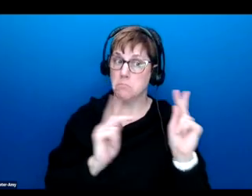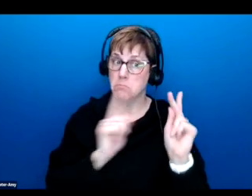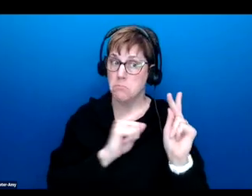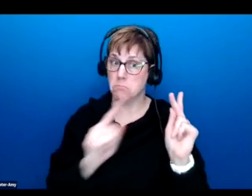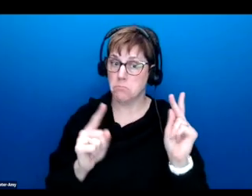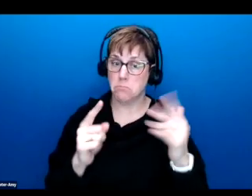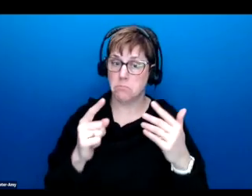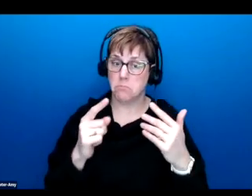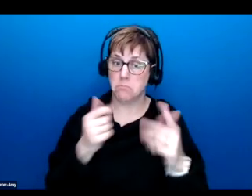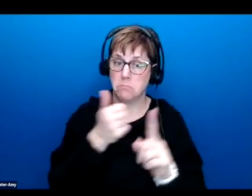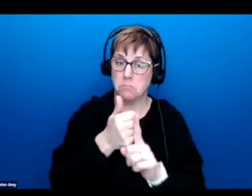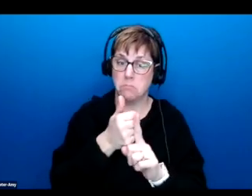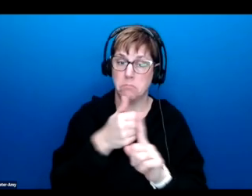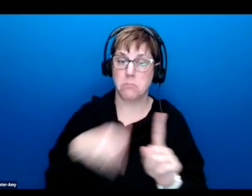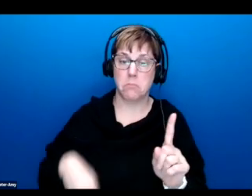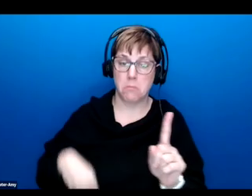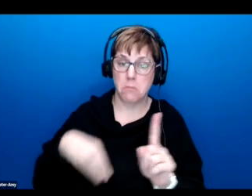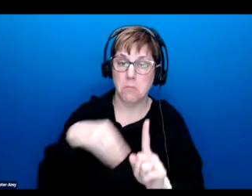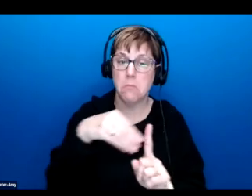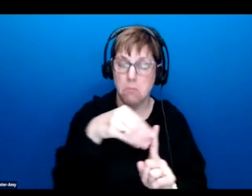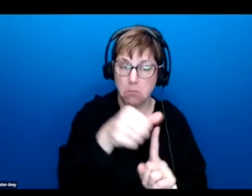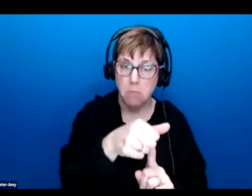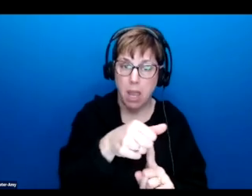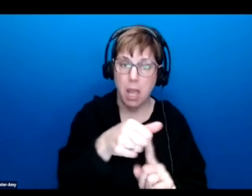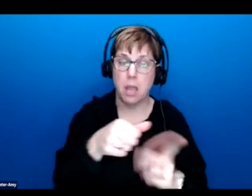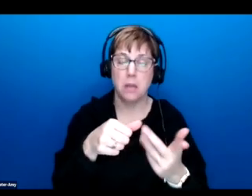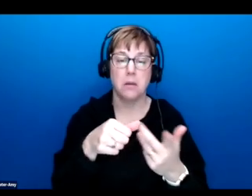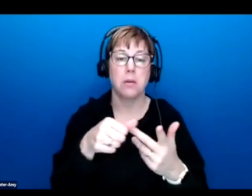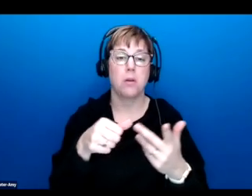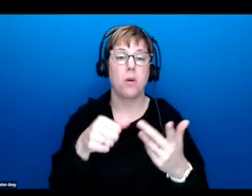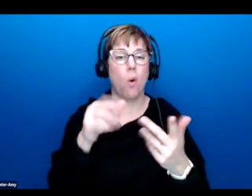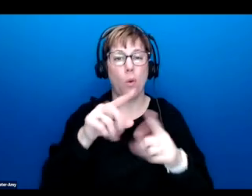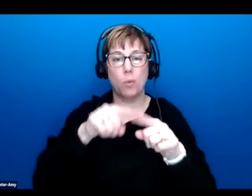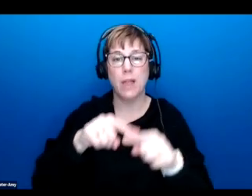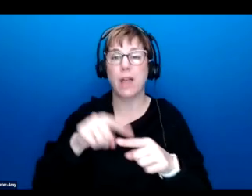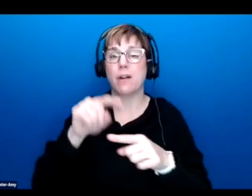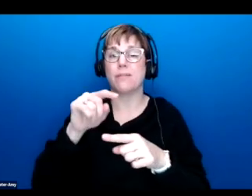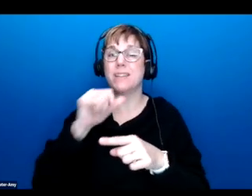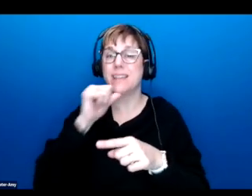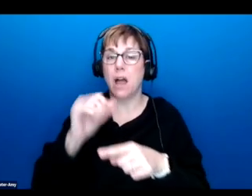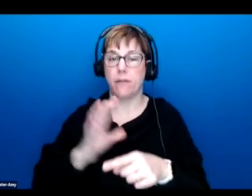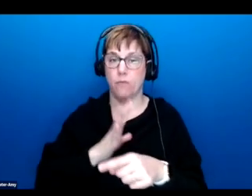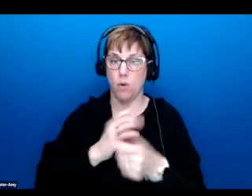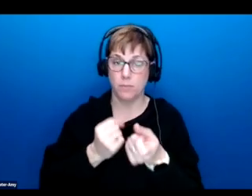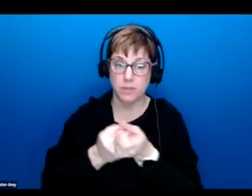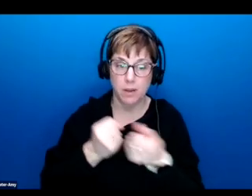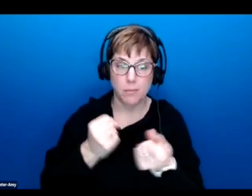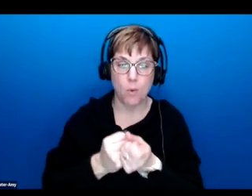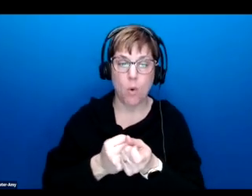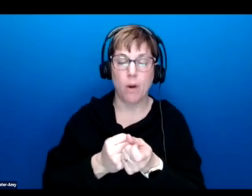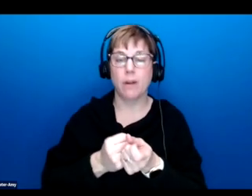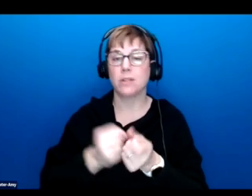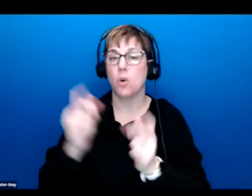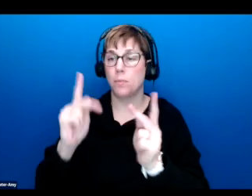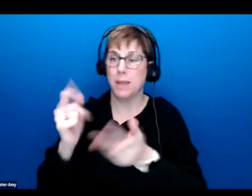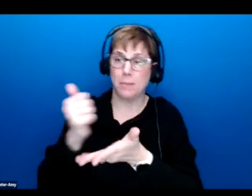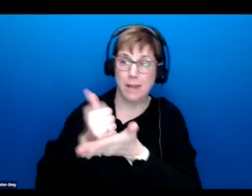having to pay out of pocket or rely on informal supports and unpaid caregiving to meet their LTSS needs.